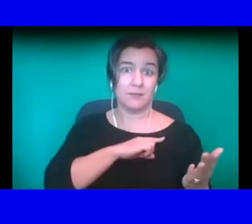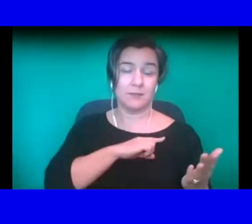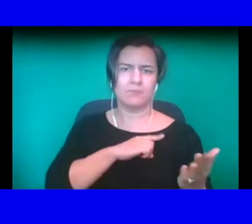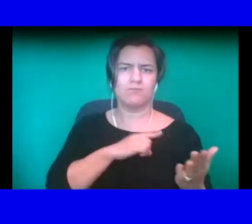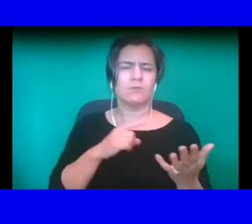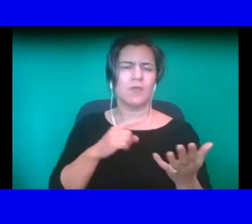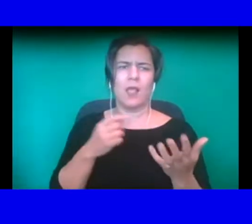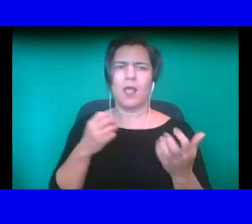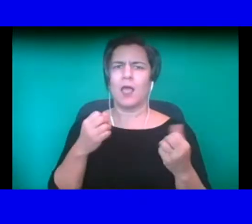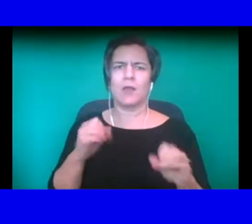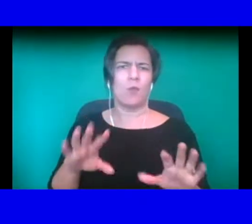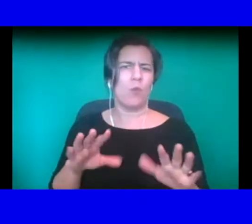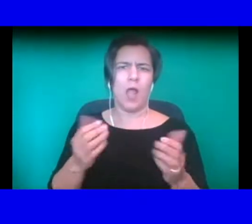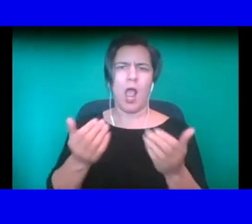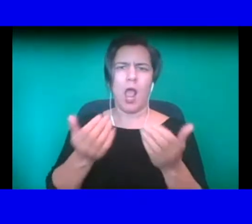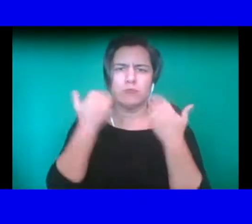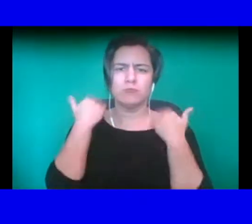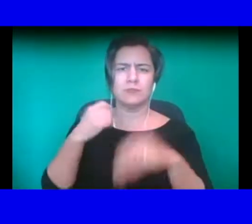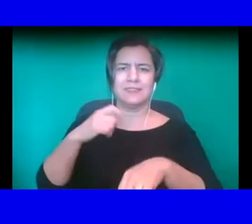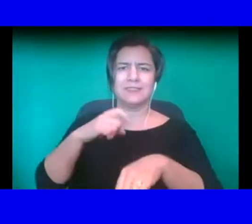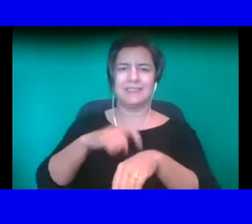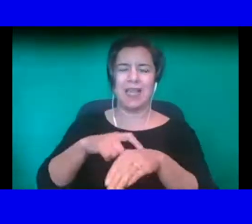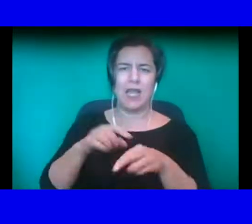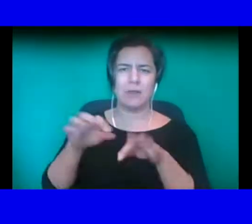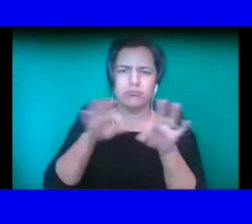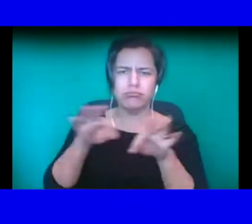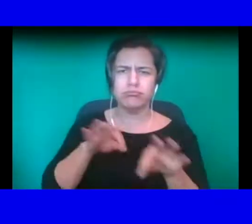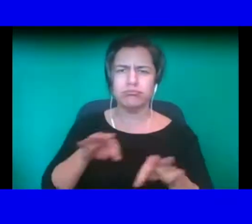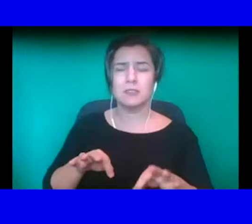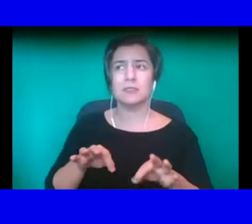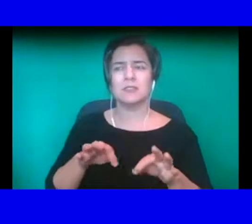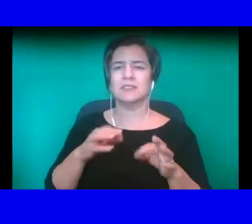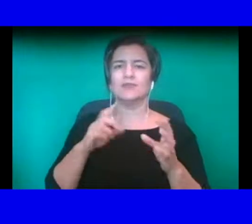up tons of time talking about this, because it's in such flux, as well.